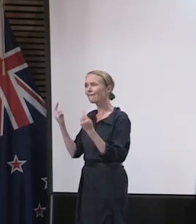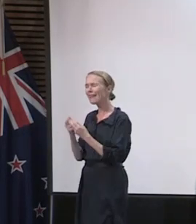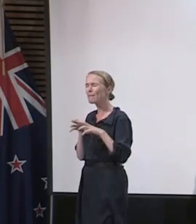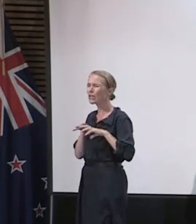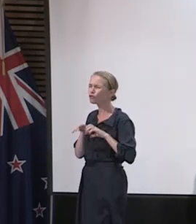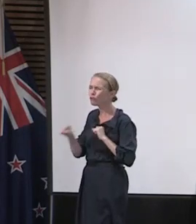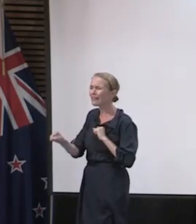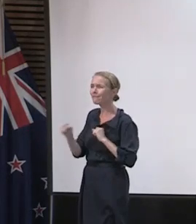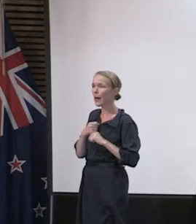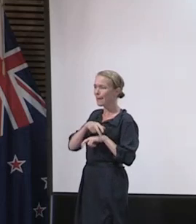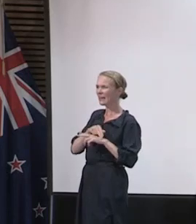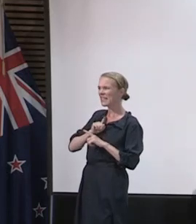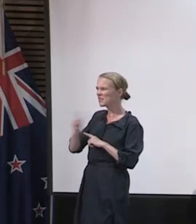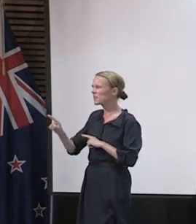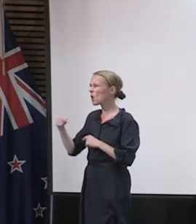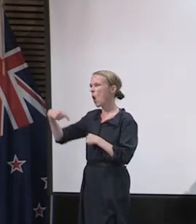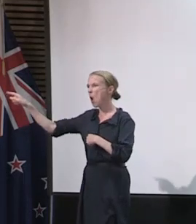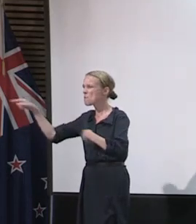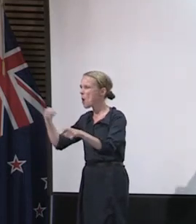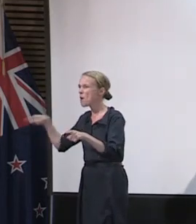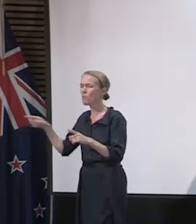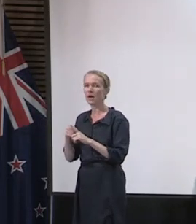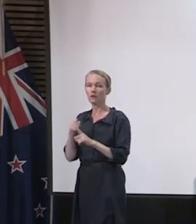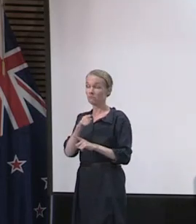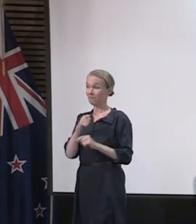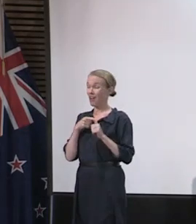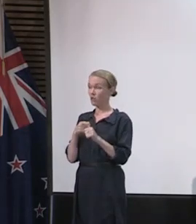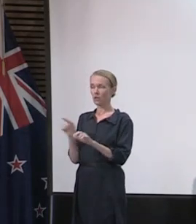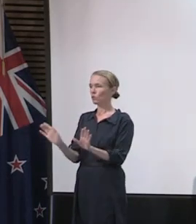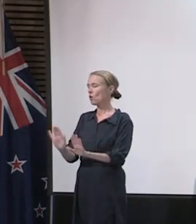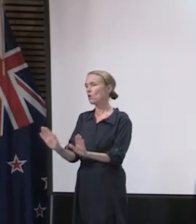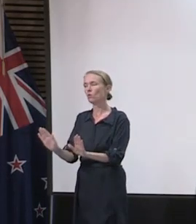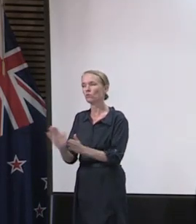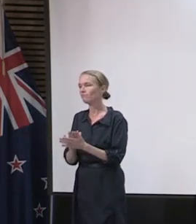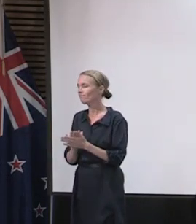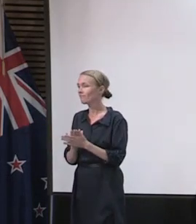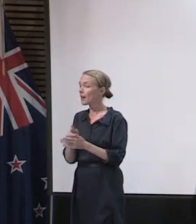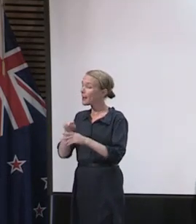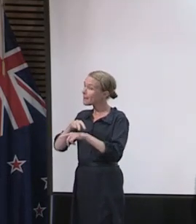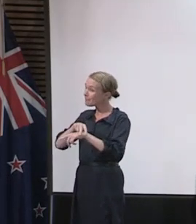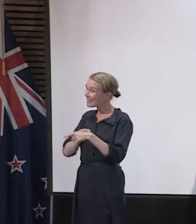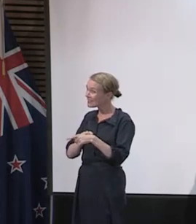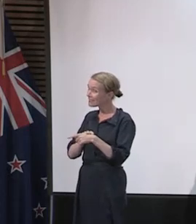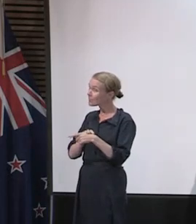wants to see that. You will have seen from the enforcement framework the police have